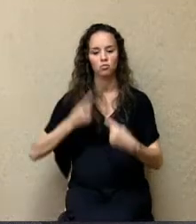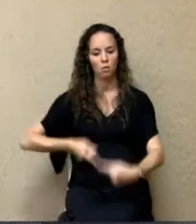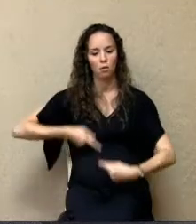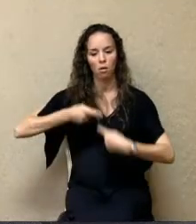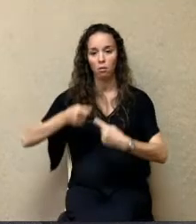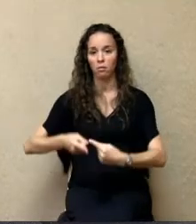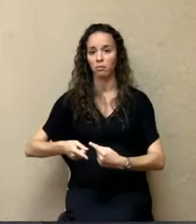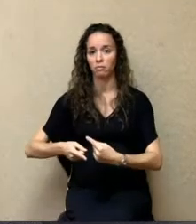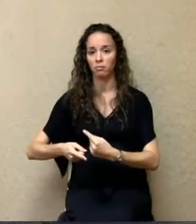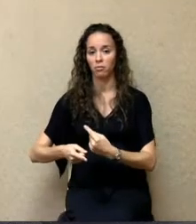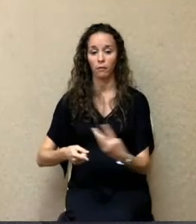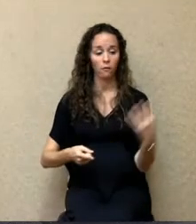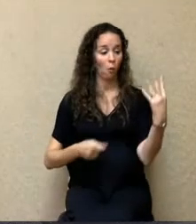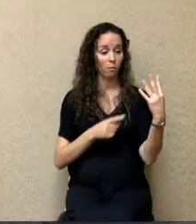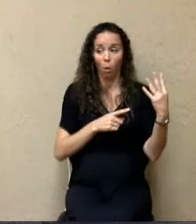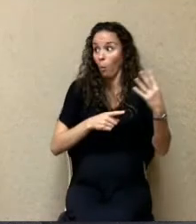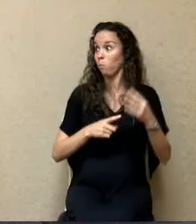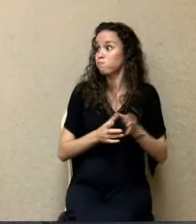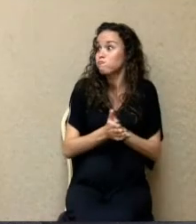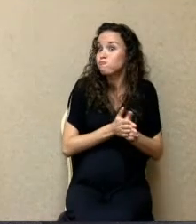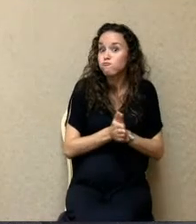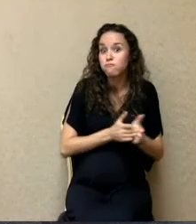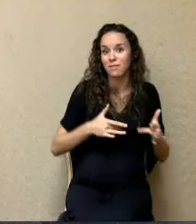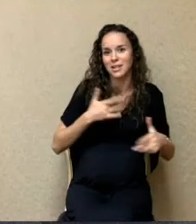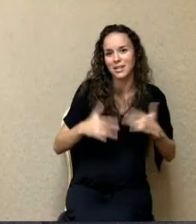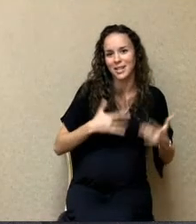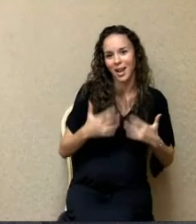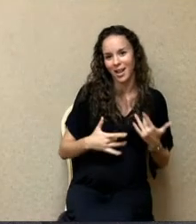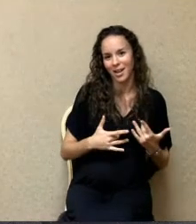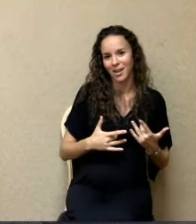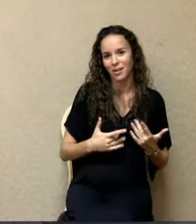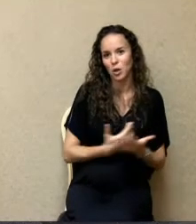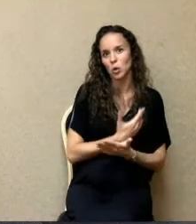The other ones were just like so excited.